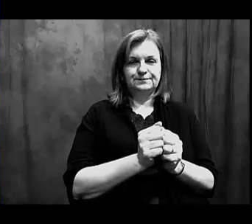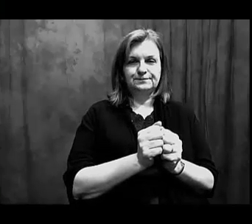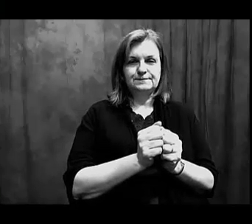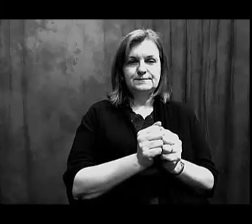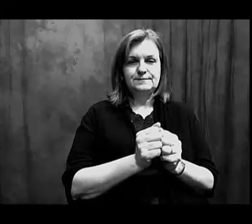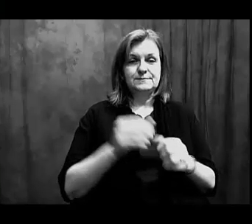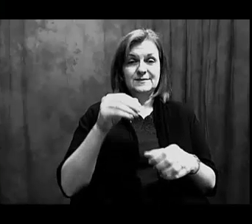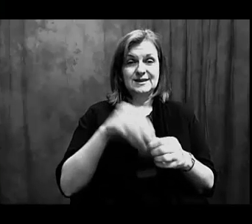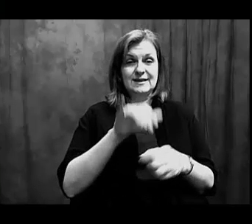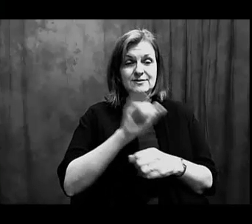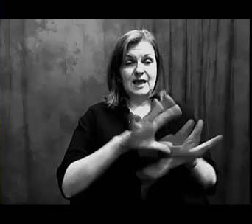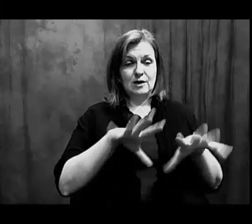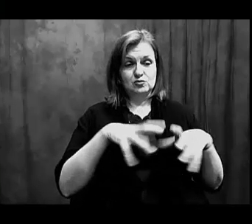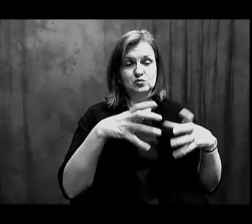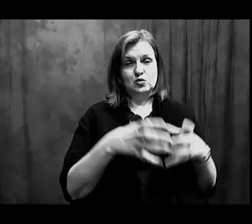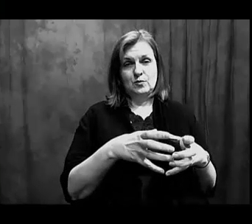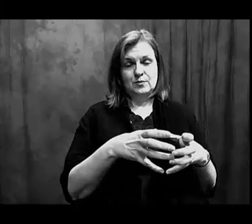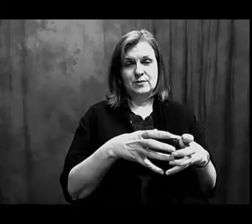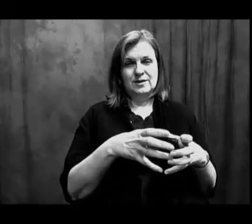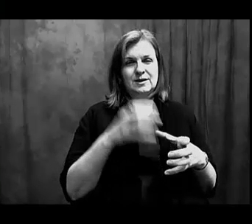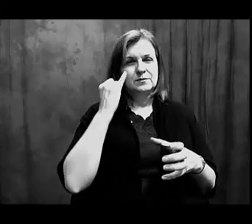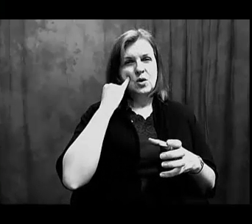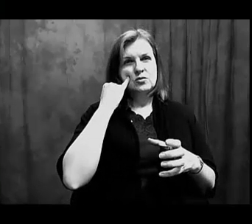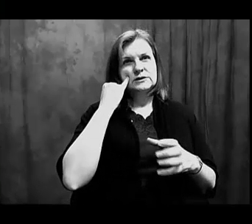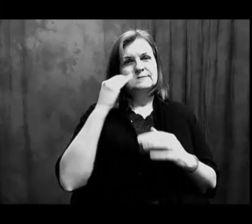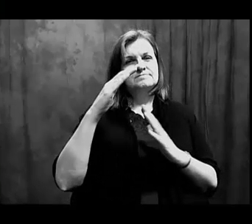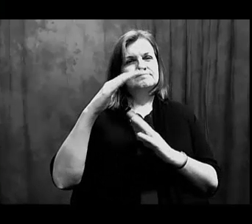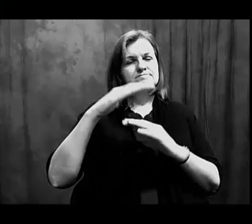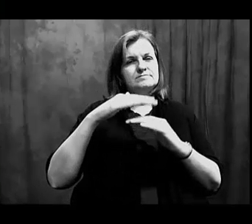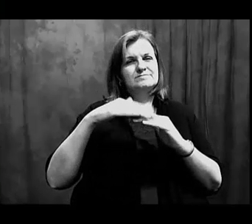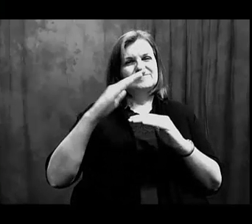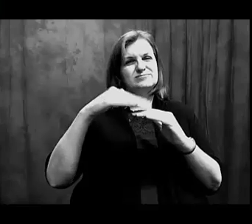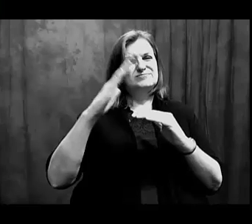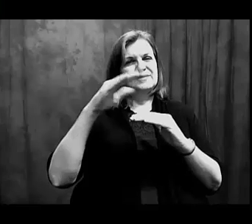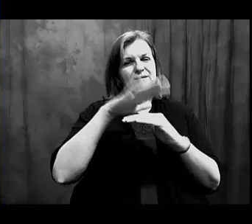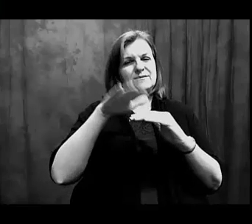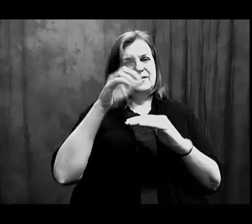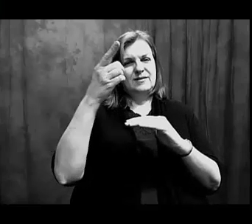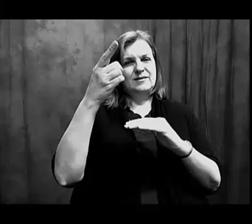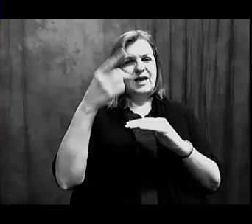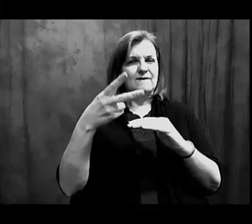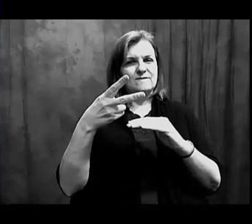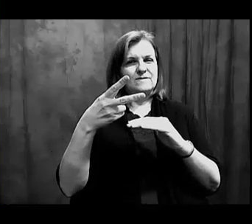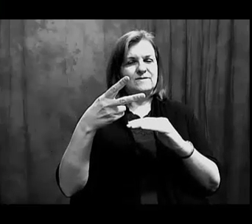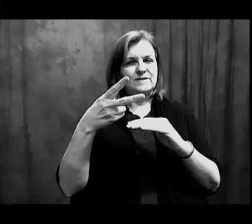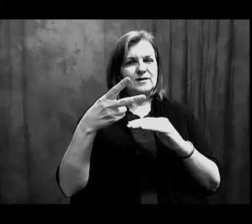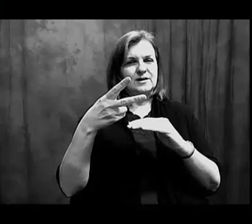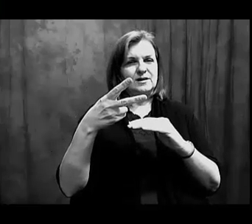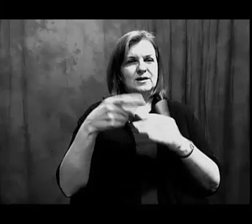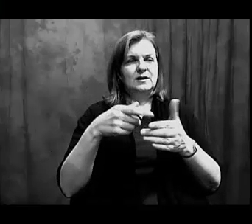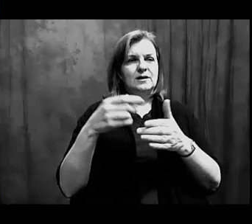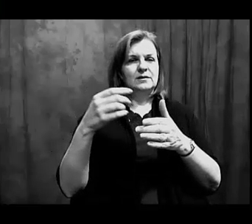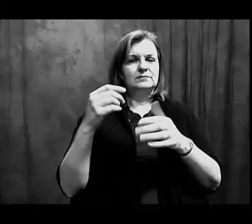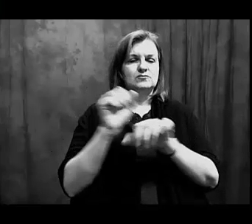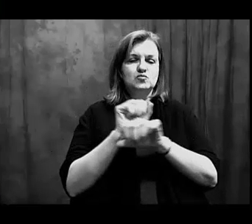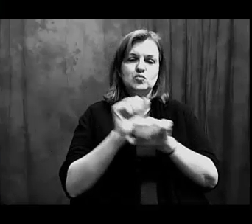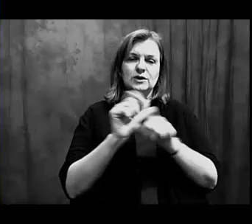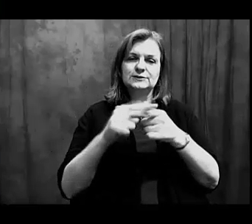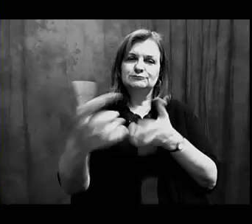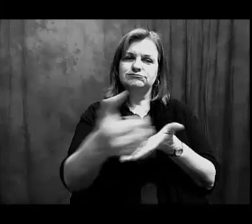and within this group say this top half would actually be associated with getting energy